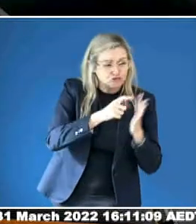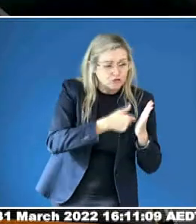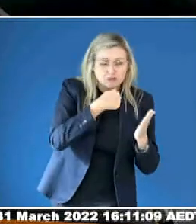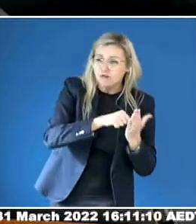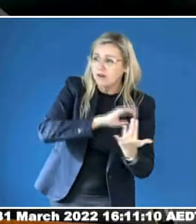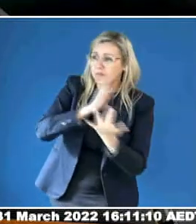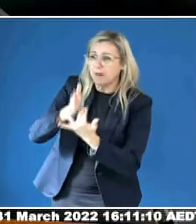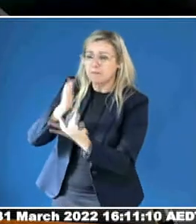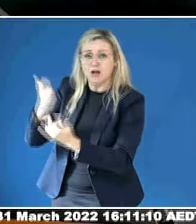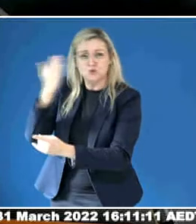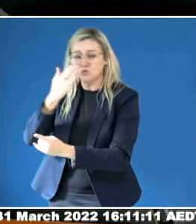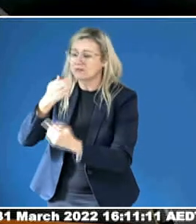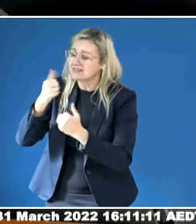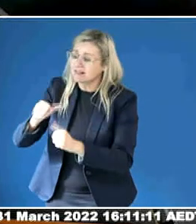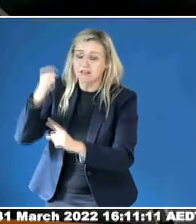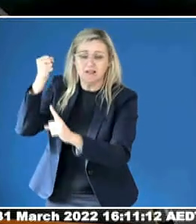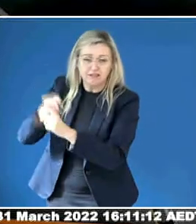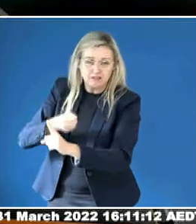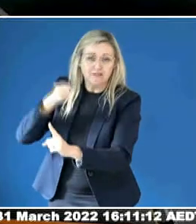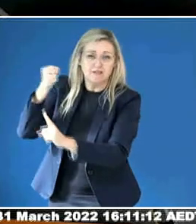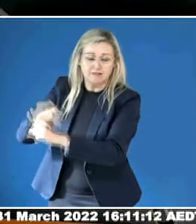In the last month alone, I have heard too many stories that make me want to rage and